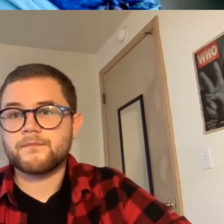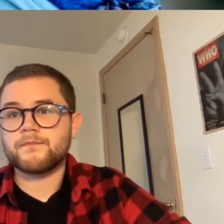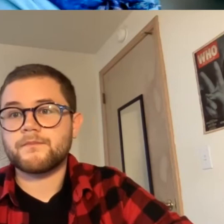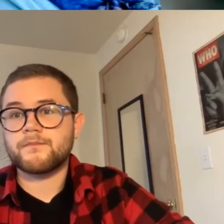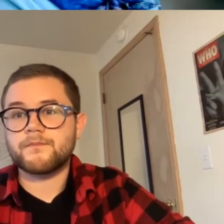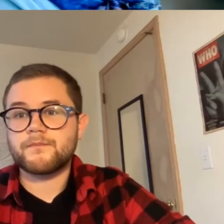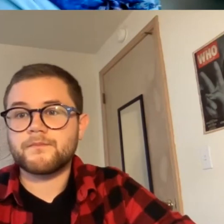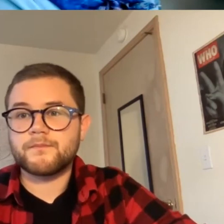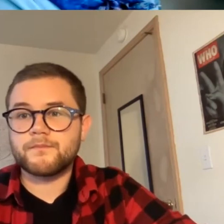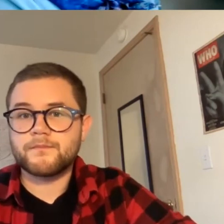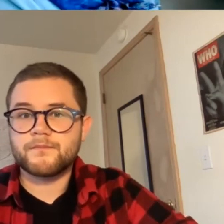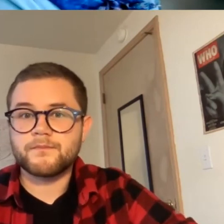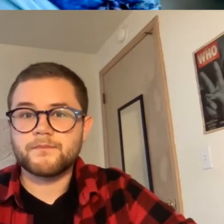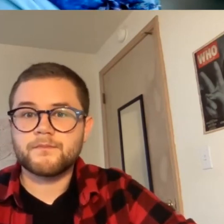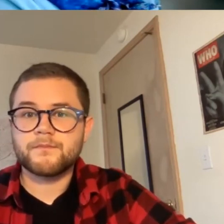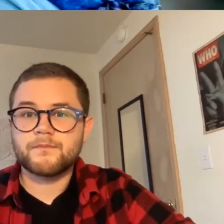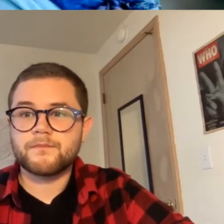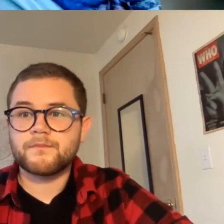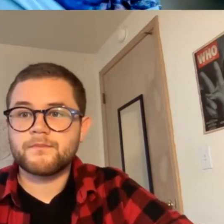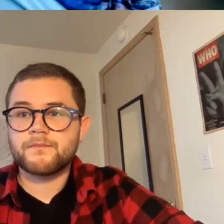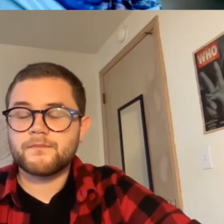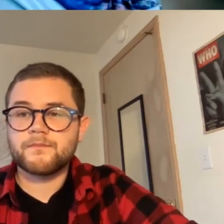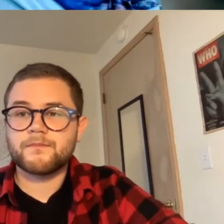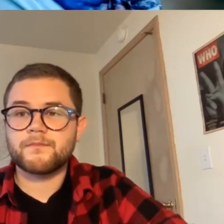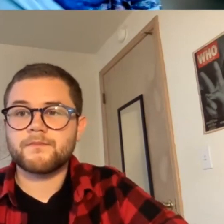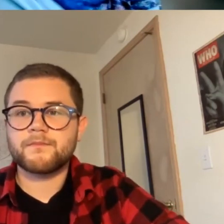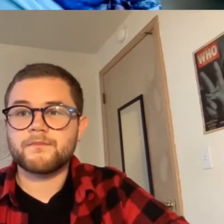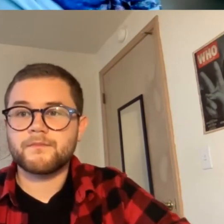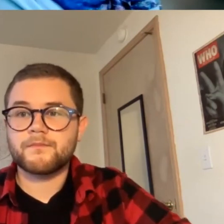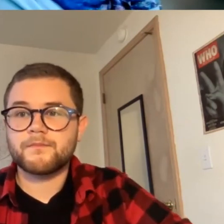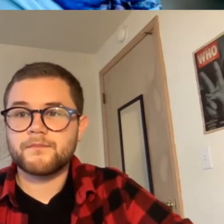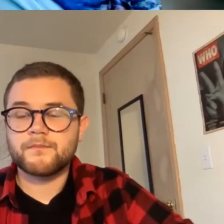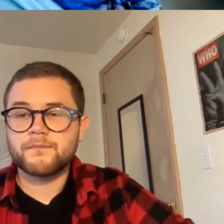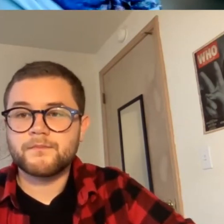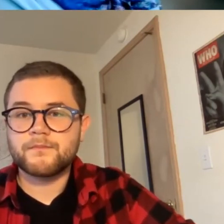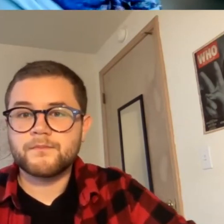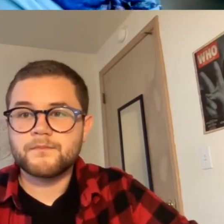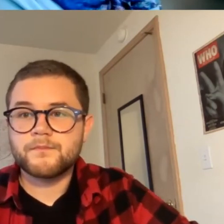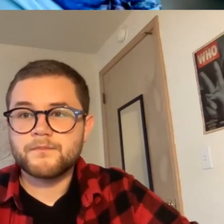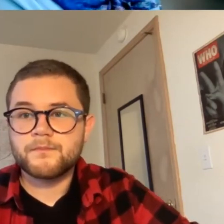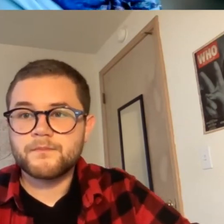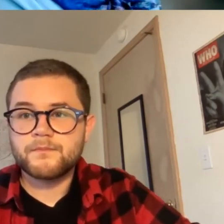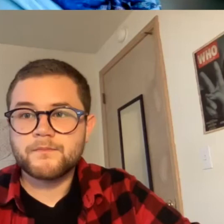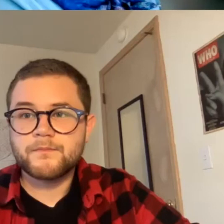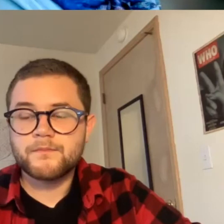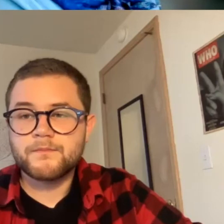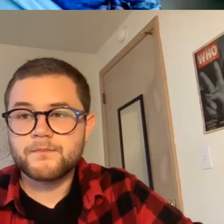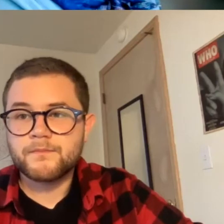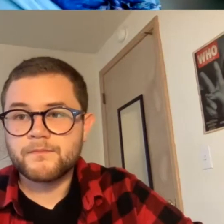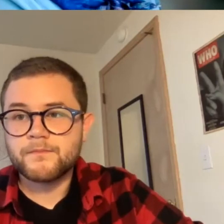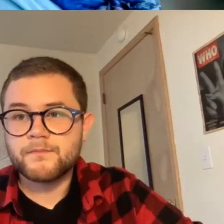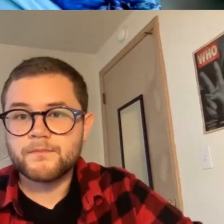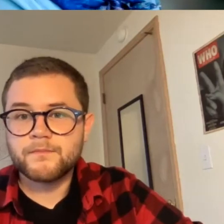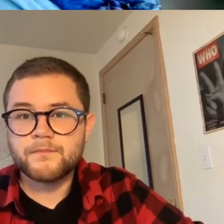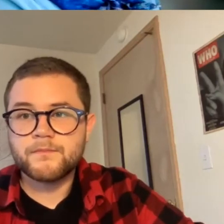So here's somebody walking their talk. Thank you. - Can someone find the URL for the All of Us study?